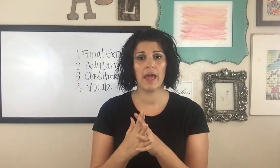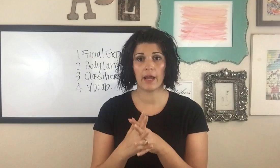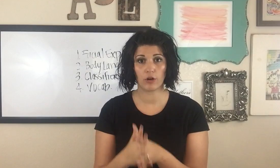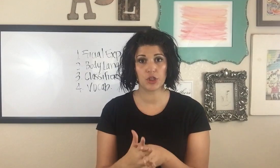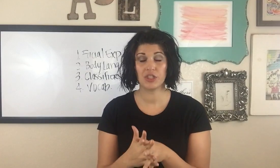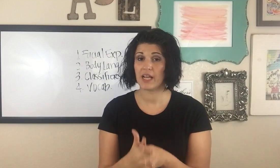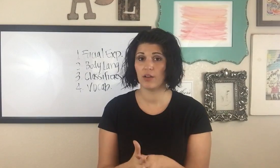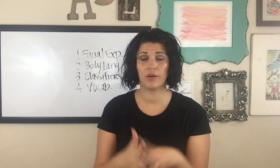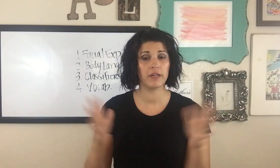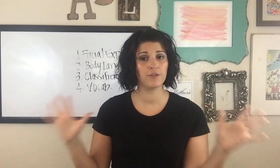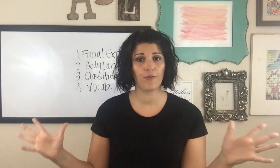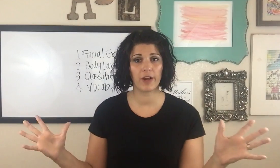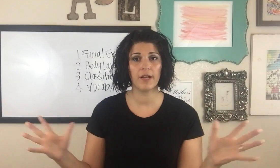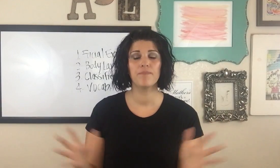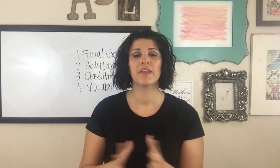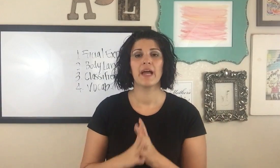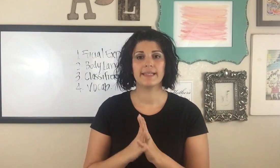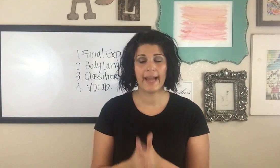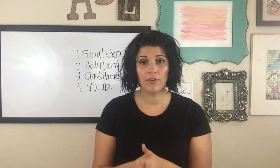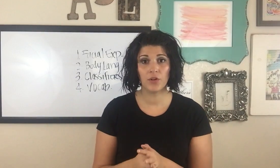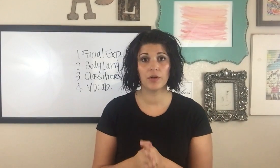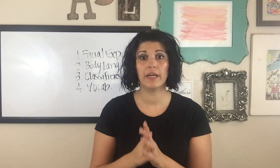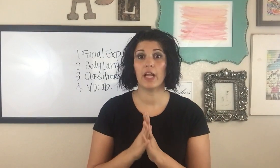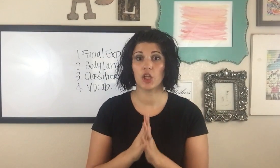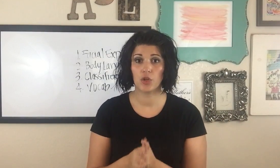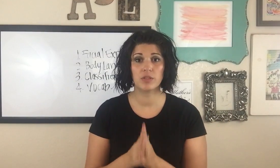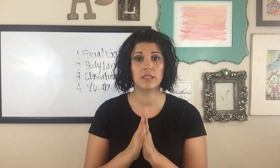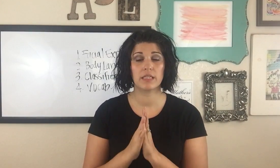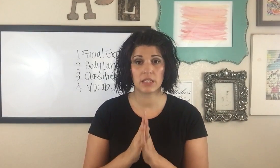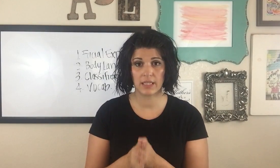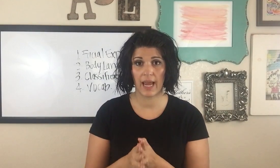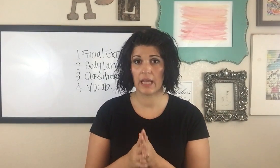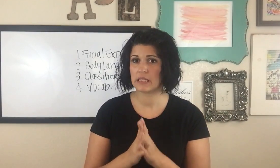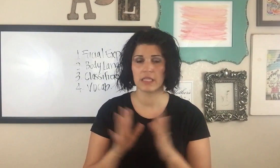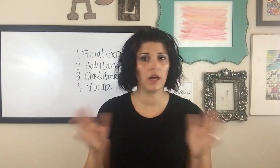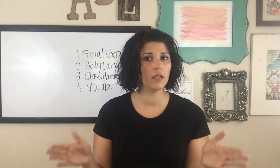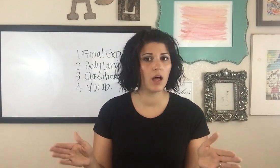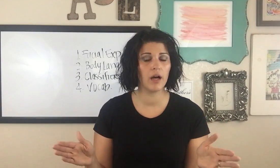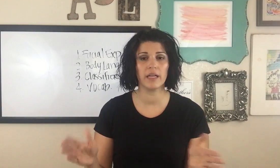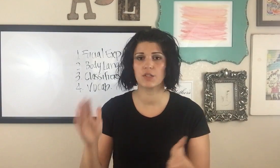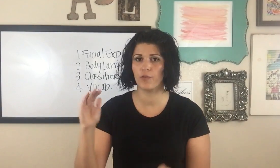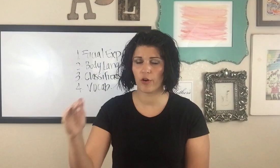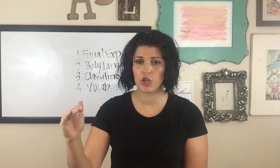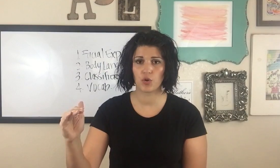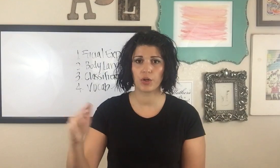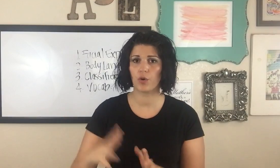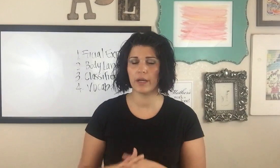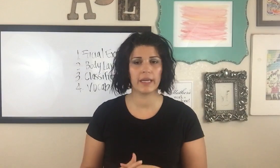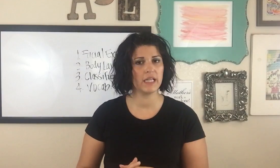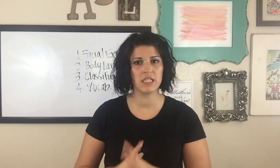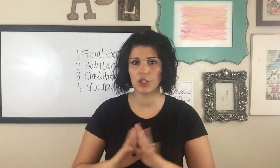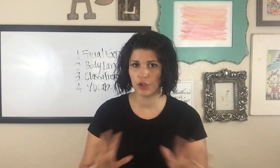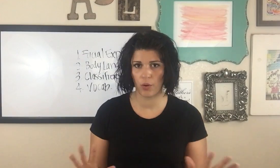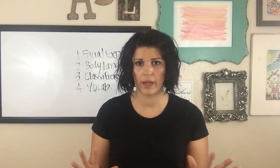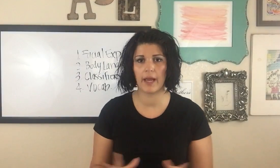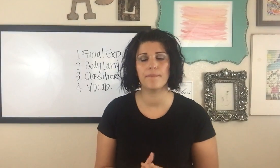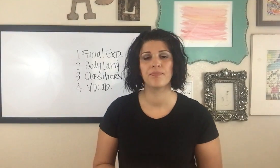And I urge you to download it. It's free, download it and use it today. It's not long. It's very short, quick, easy to do. Okay.